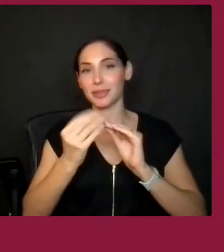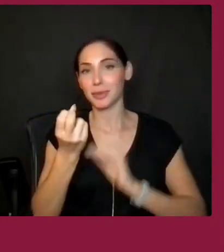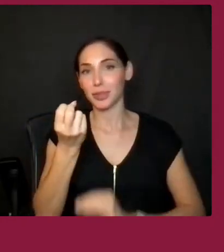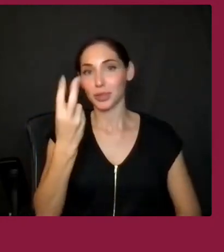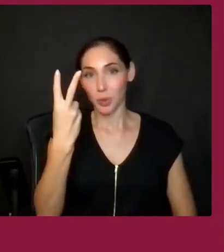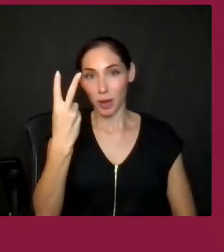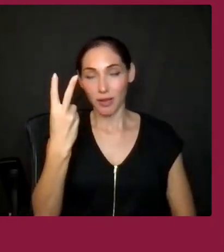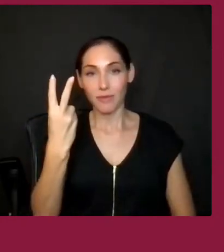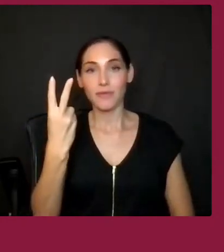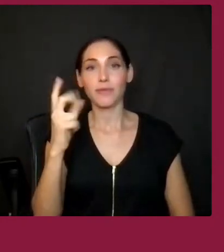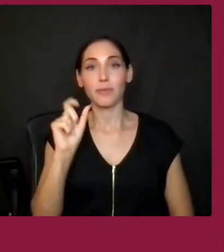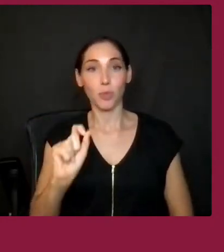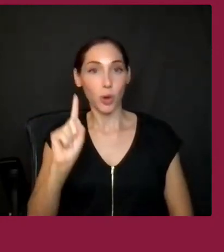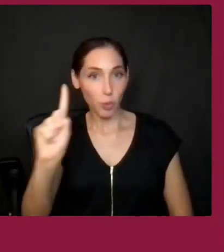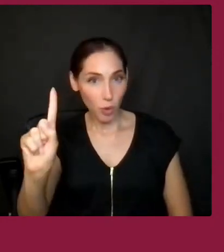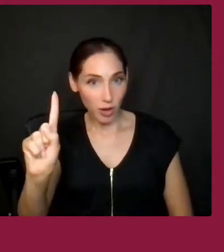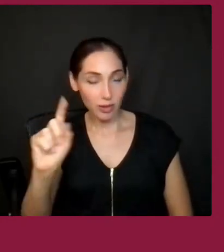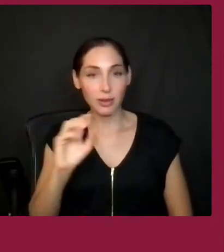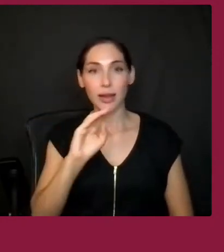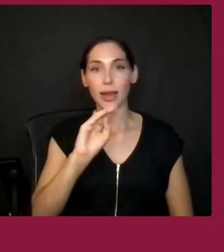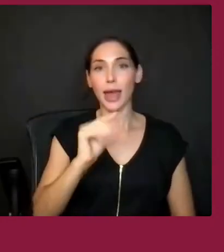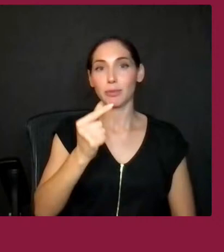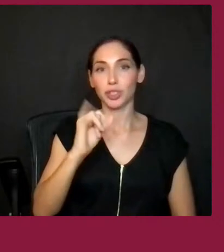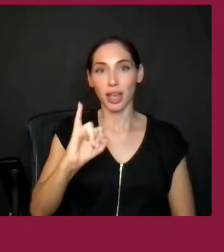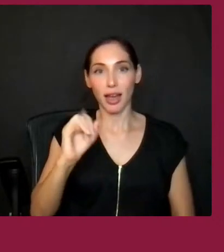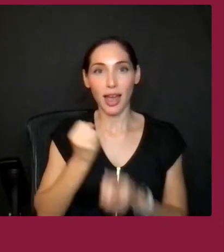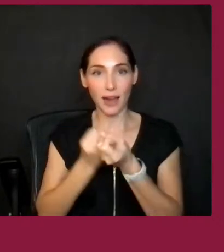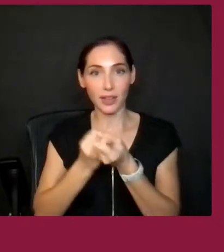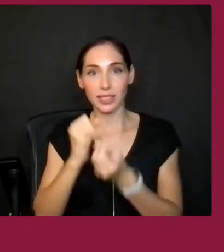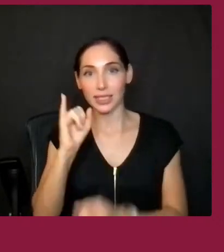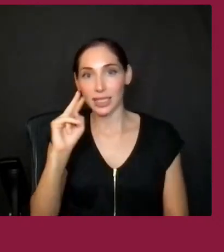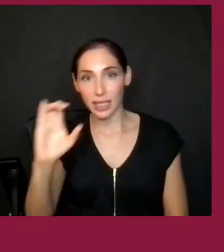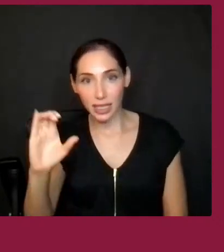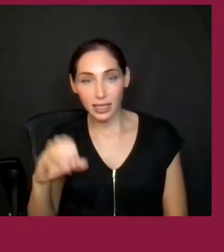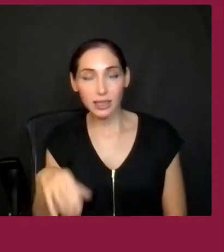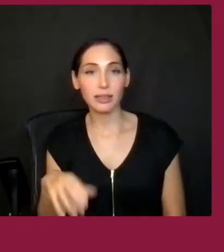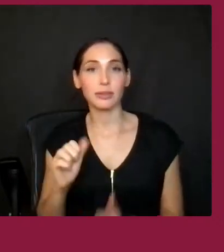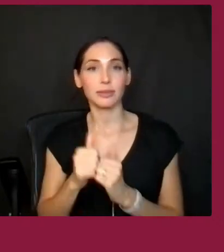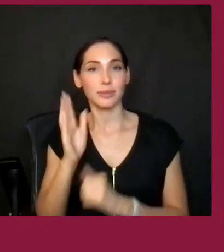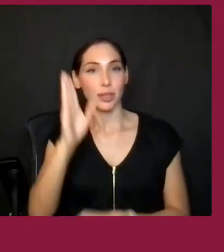have 12.1 MGI Advocacy Inc. with a presentation for us.